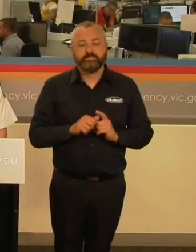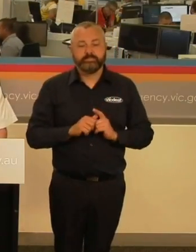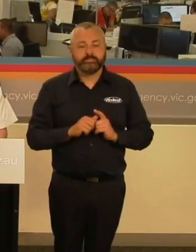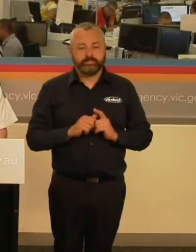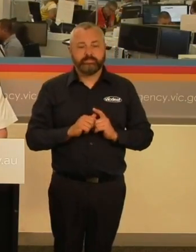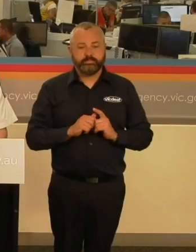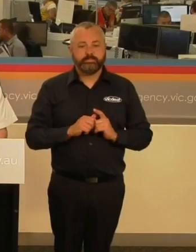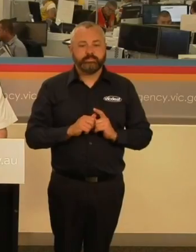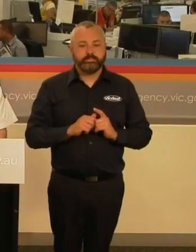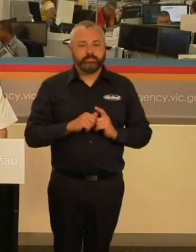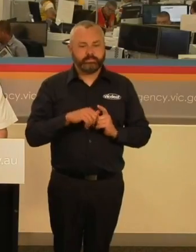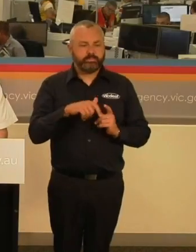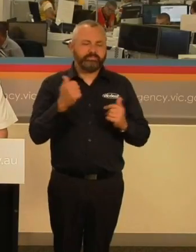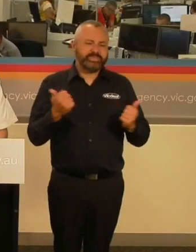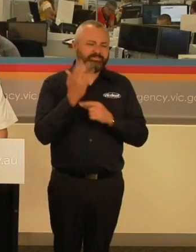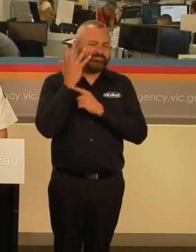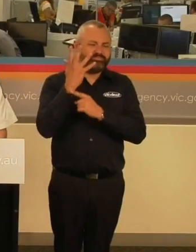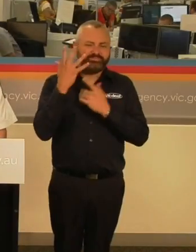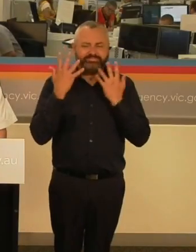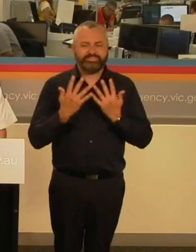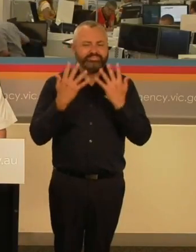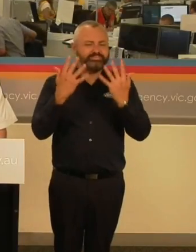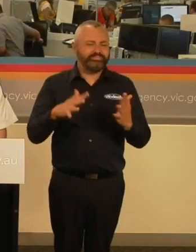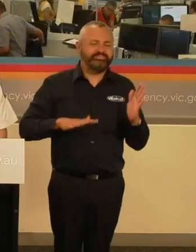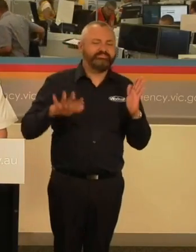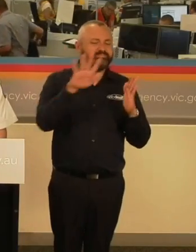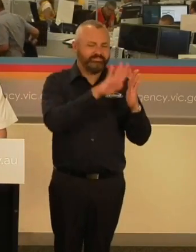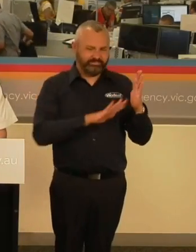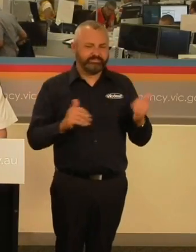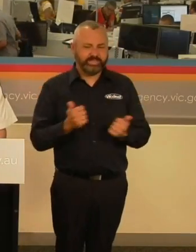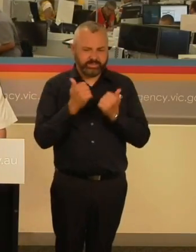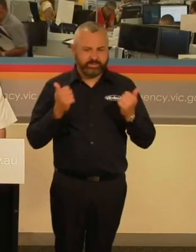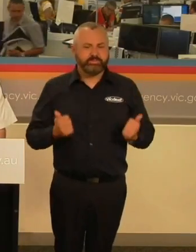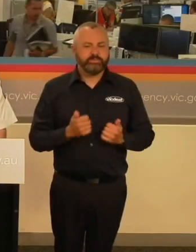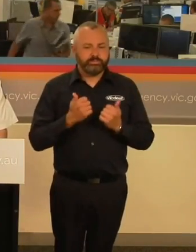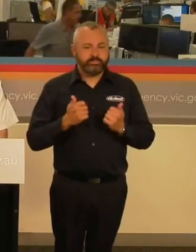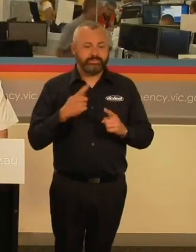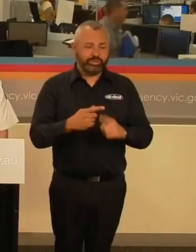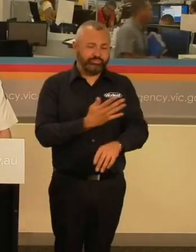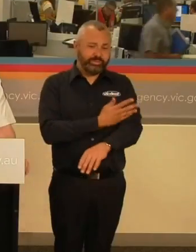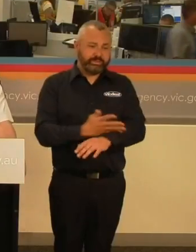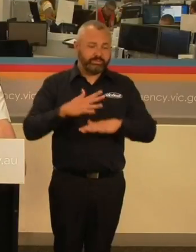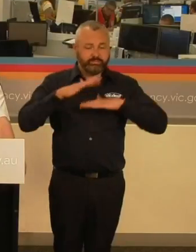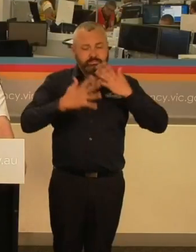areas both private and public forests and also grasslands at this stage it's